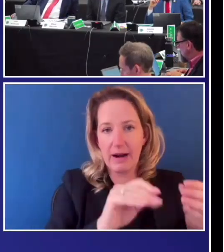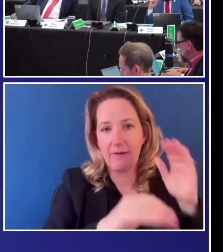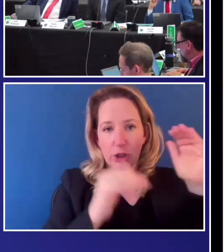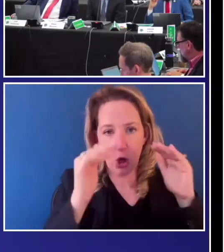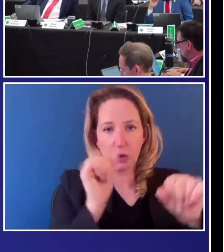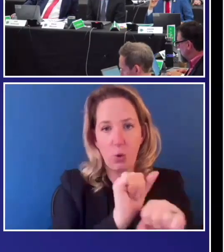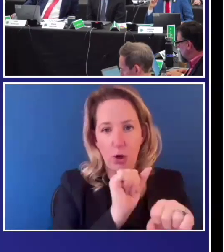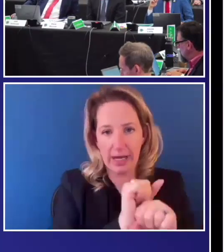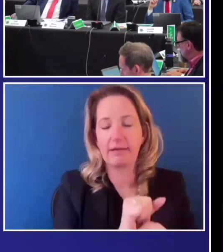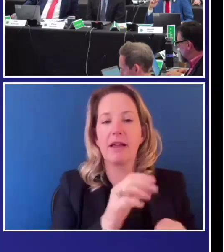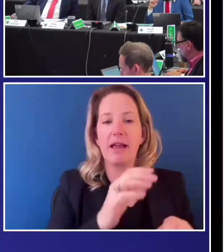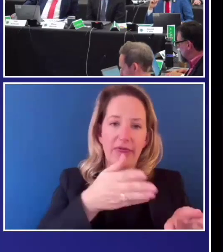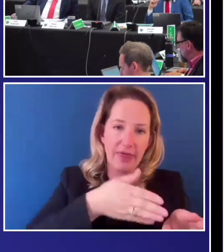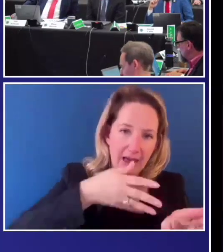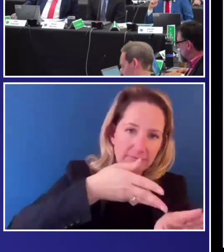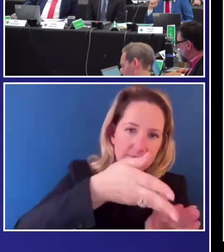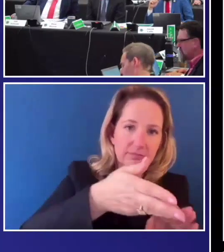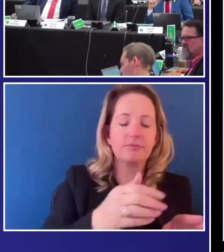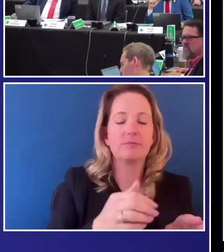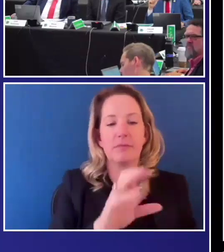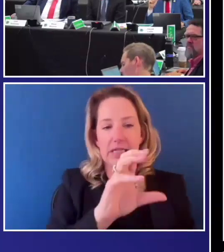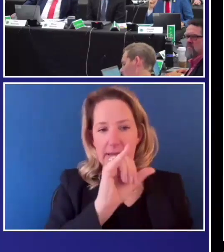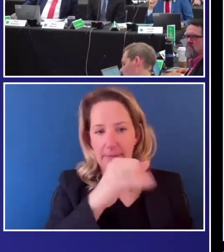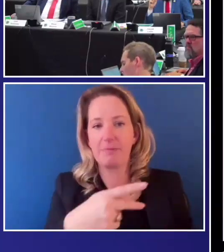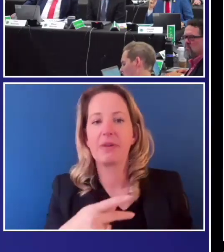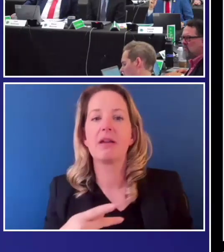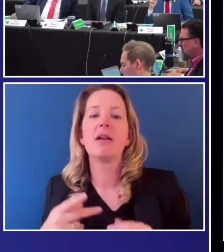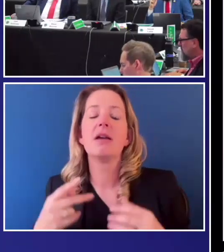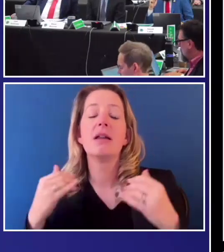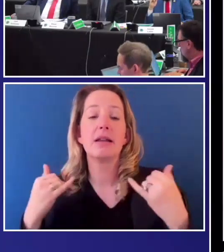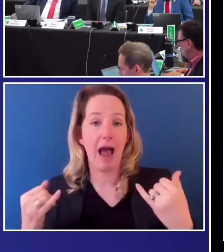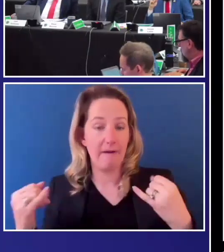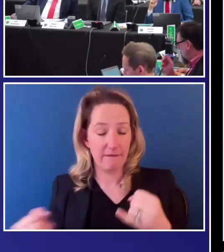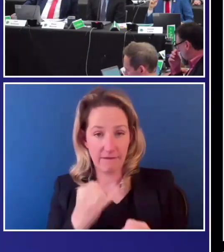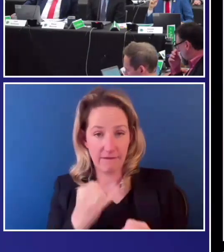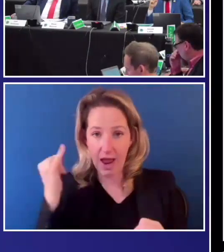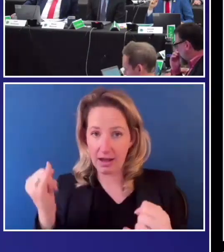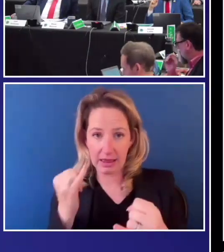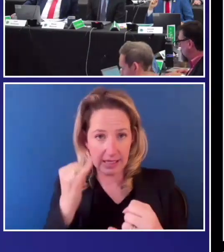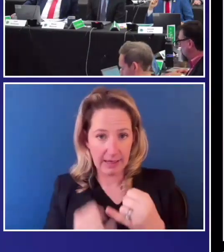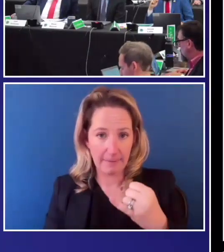Finally, going down to the -- now, this really is the last category, for programs offered by foreign